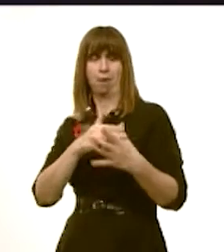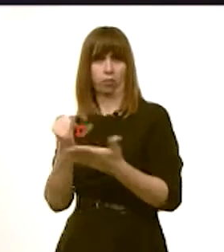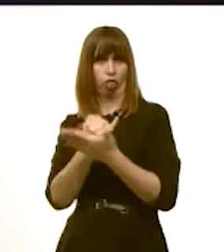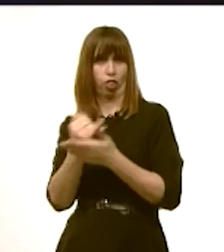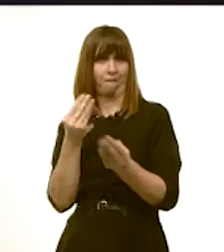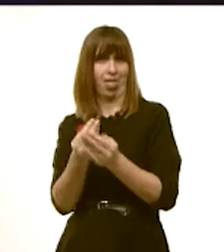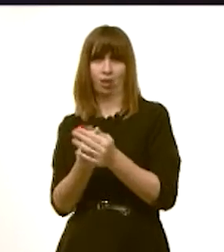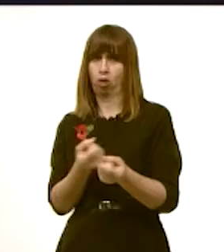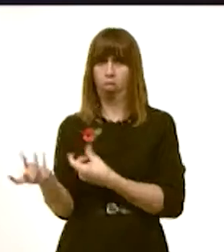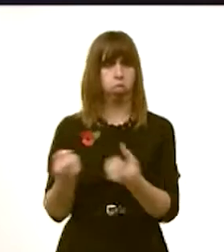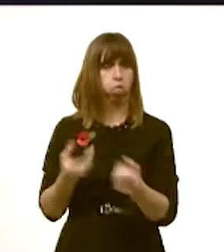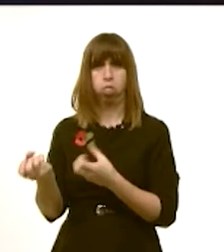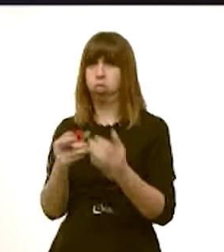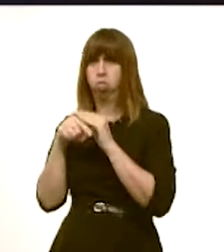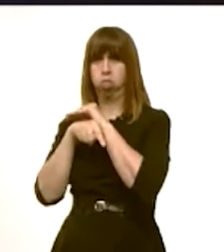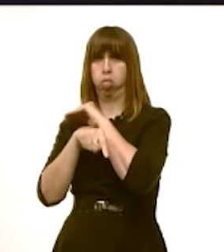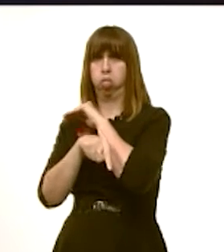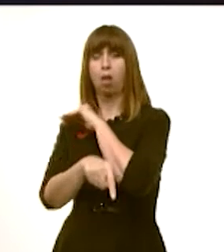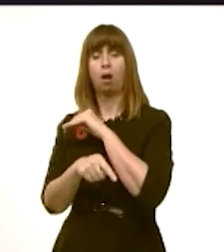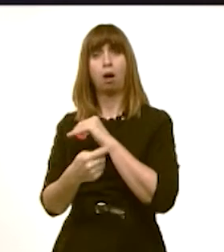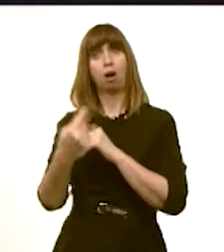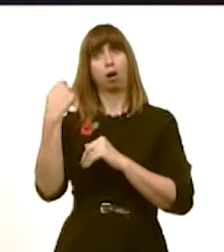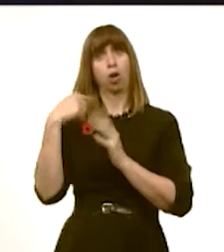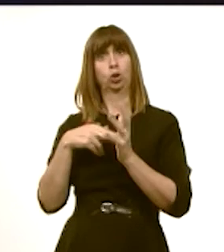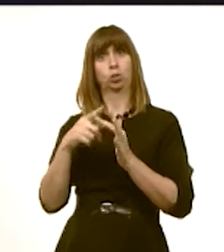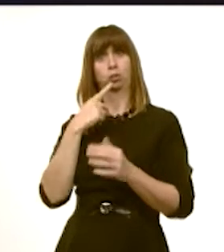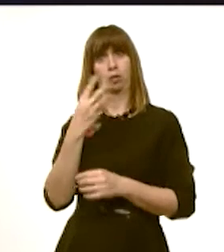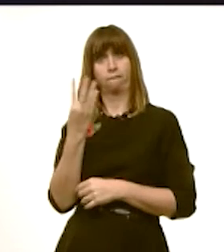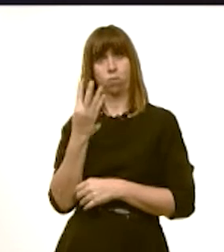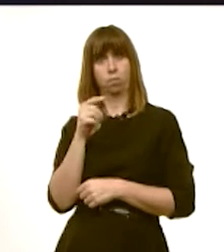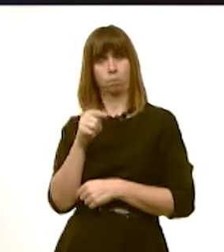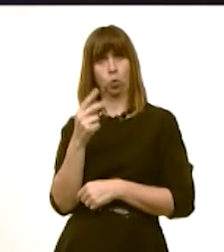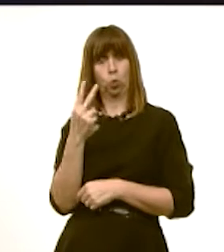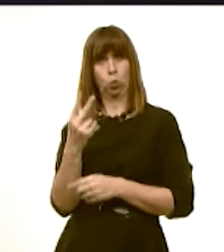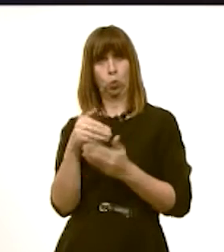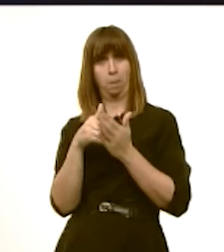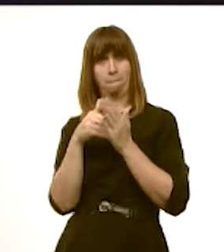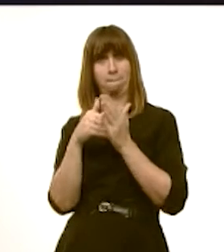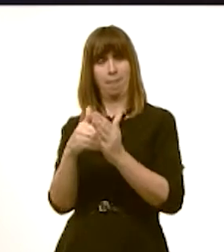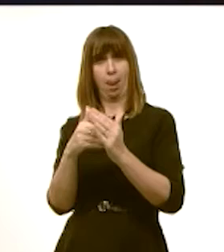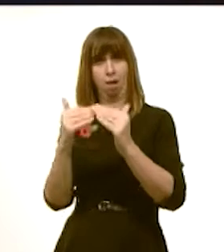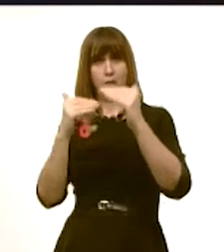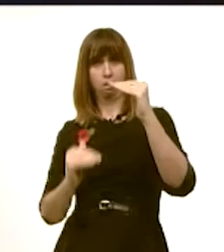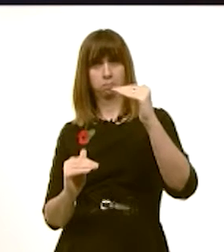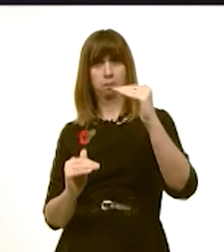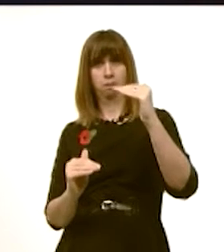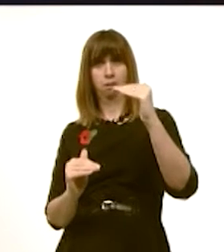In June, the board stated that £14.2 million would be the deficit for this year.